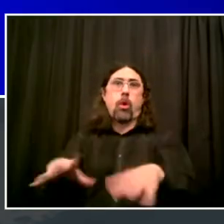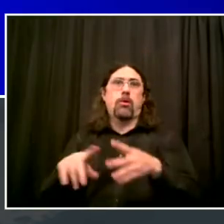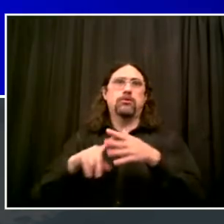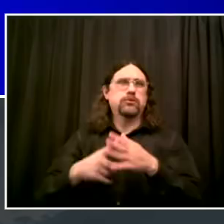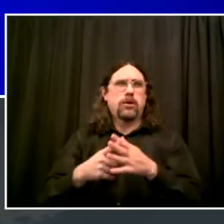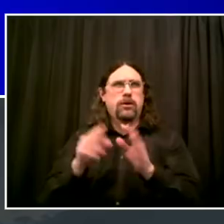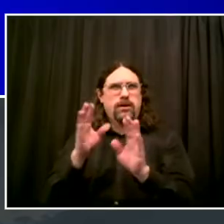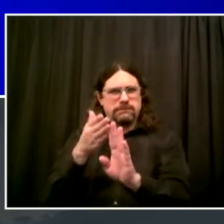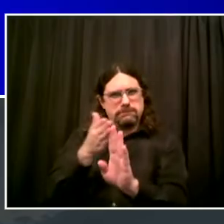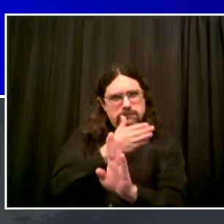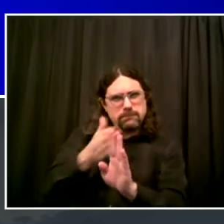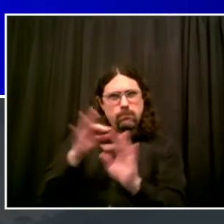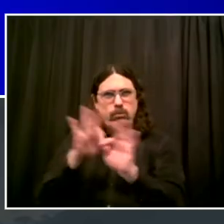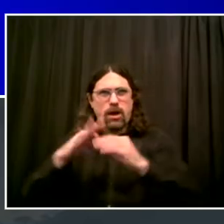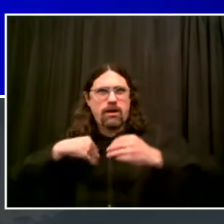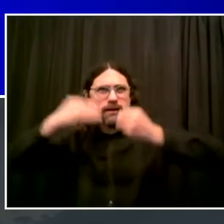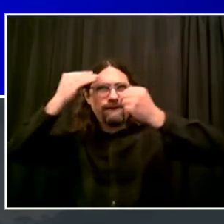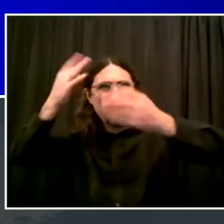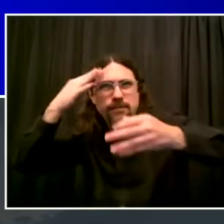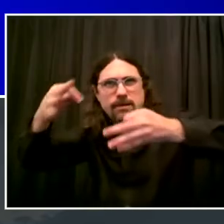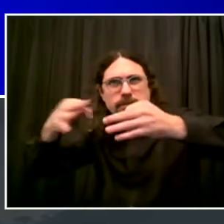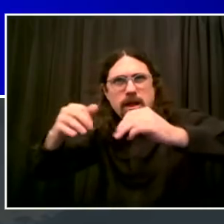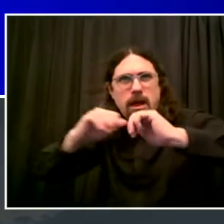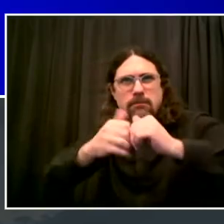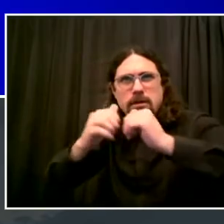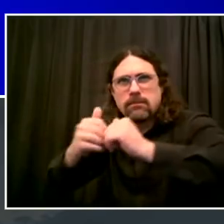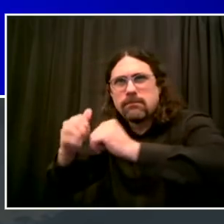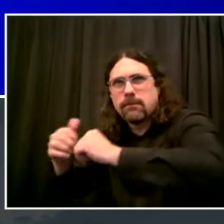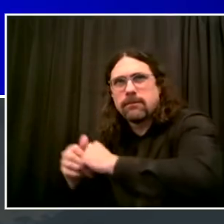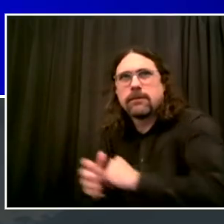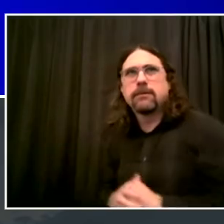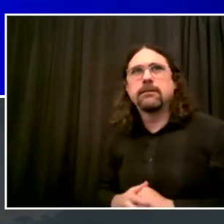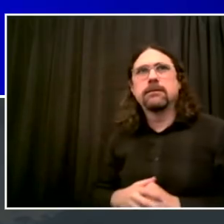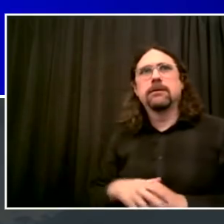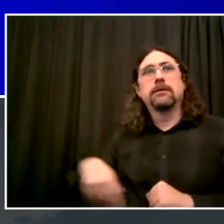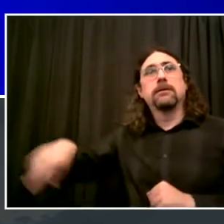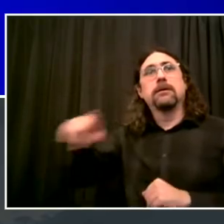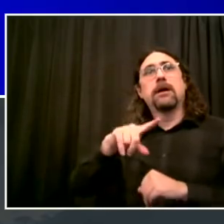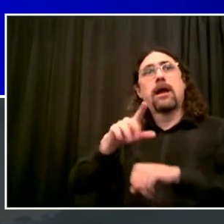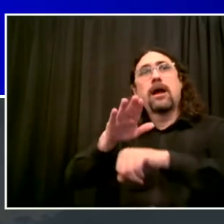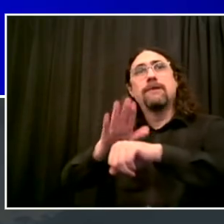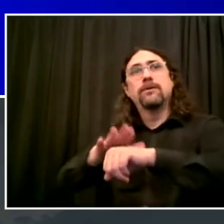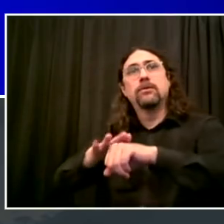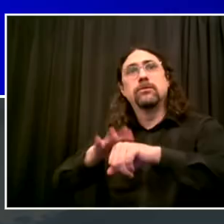PEOPLE SUCCEED. AND THEN FINALLY, THESE